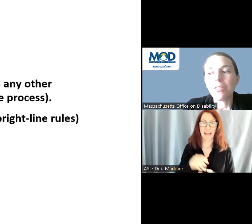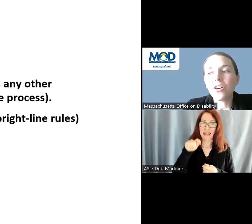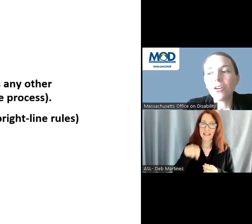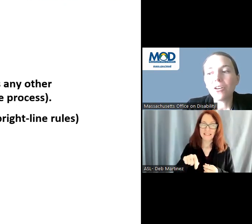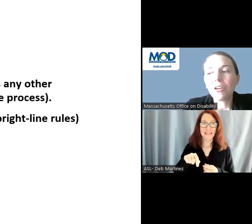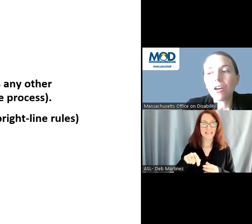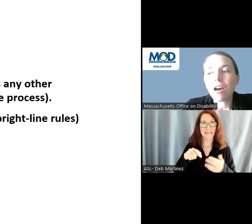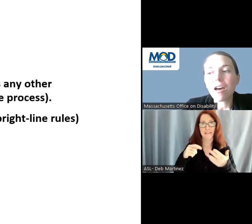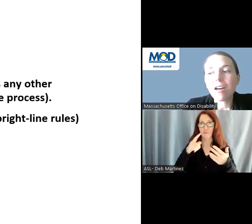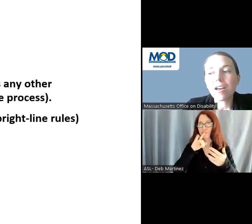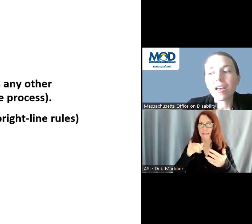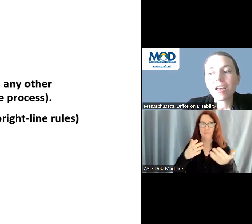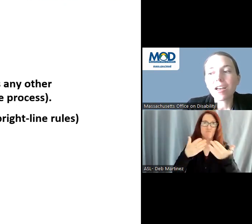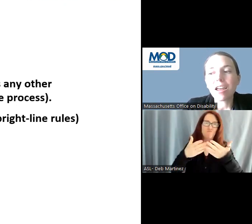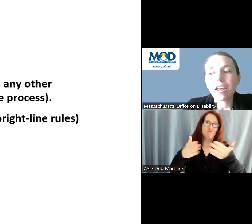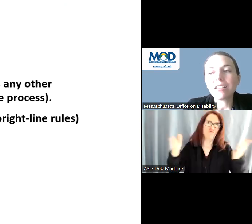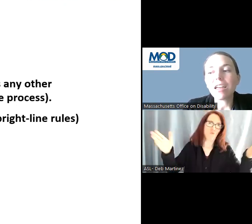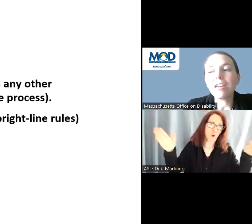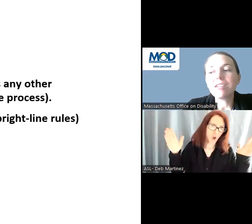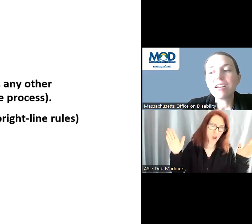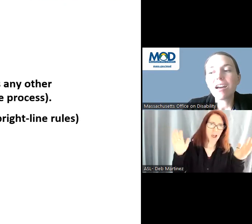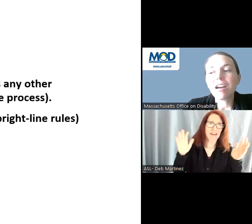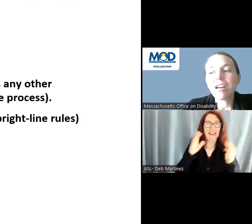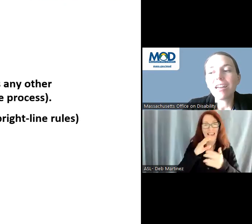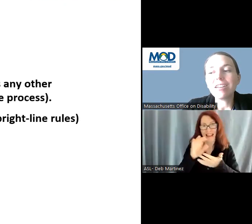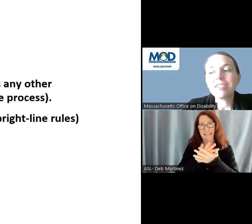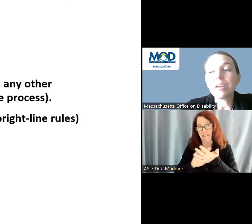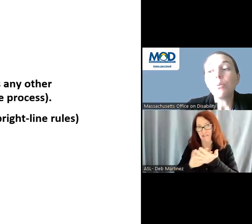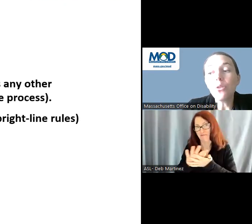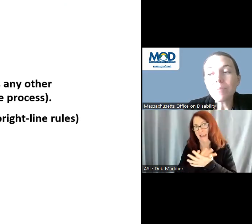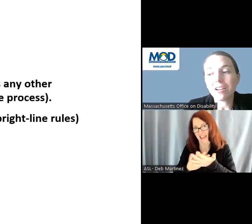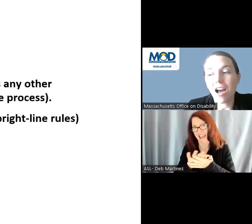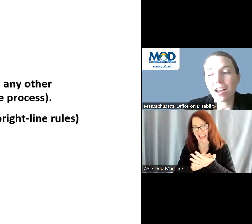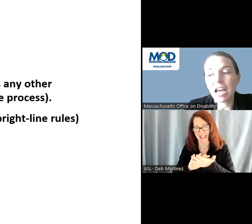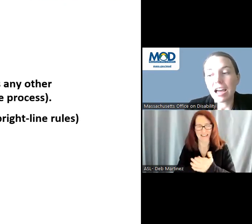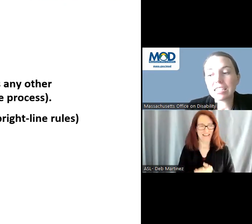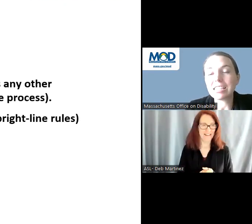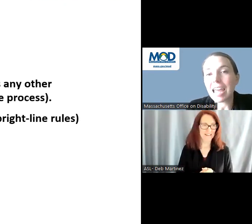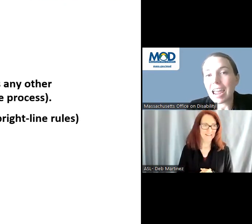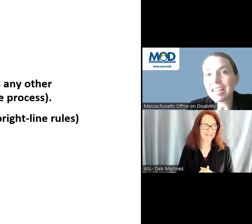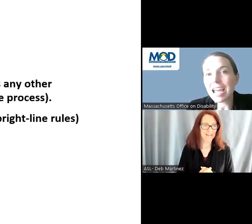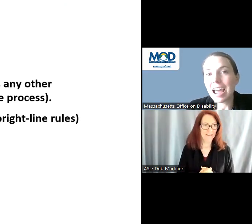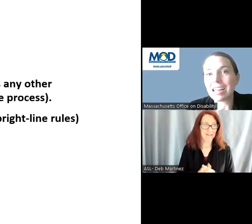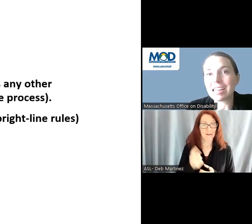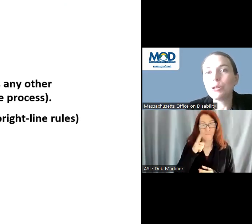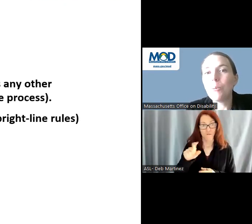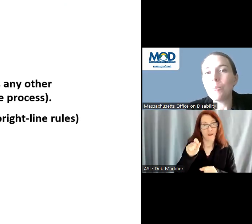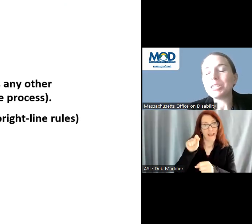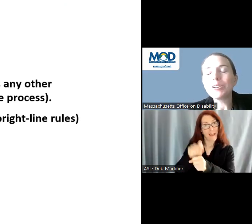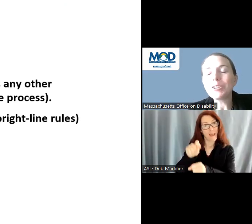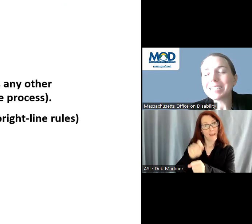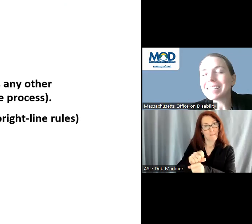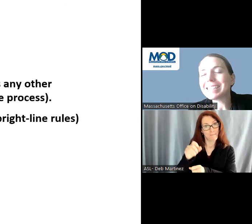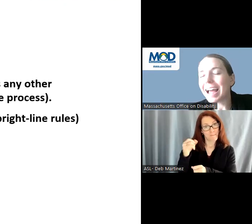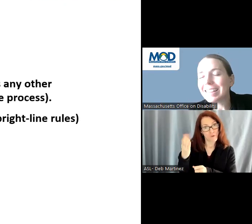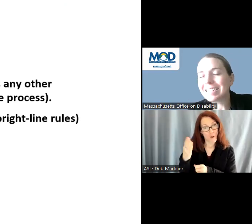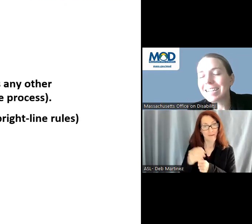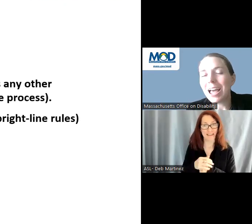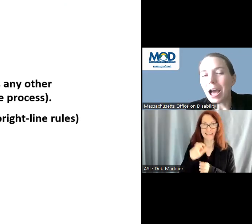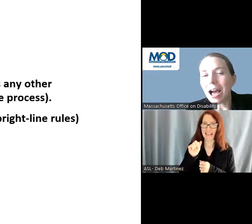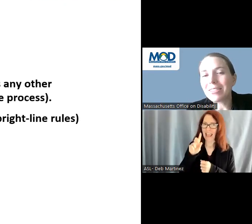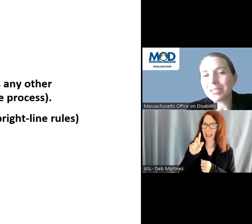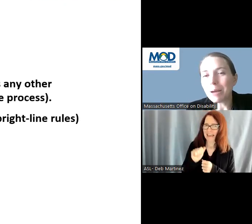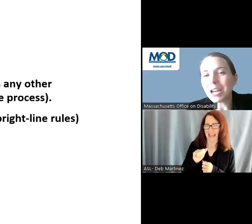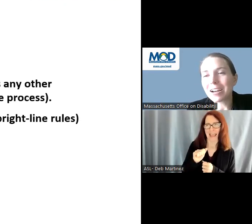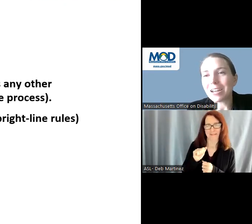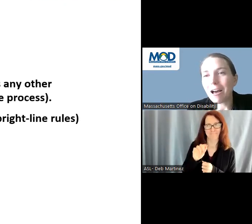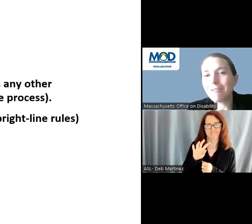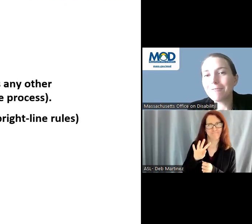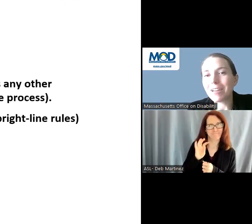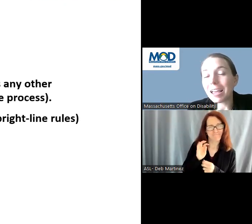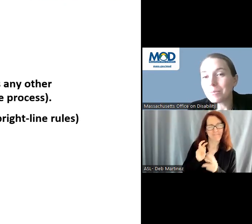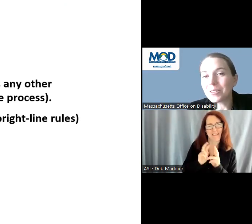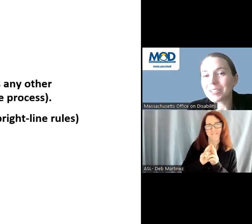in the employment context. The ADA is mysteriously silent on the subject of animals,